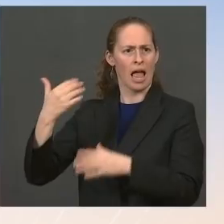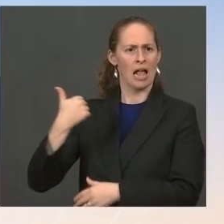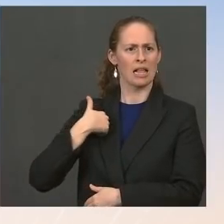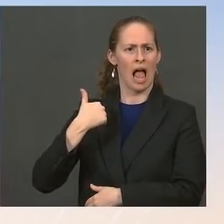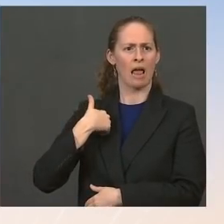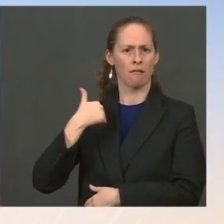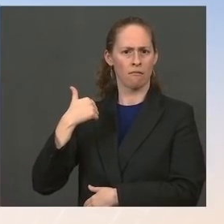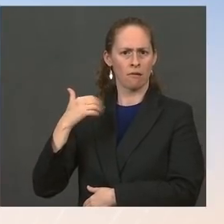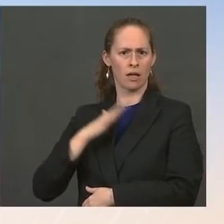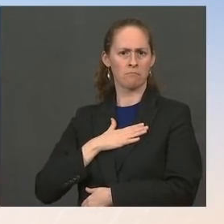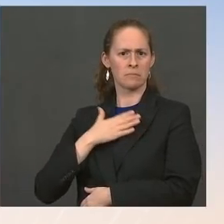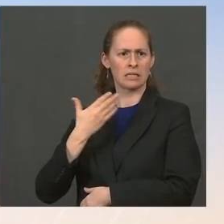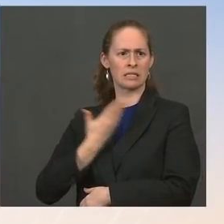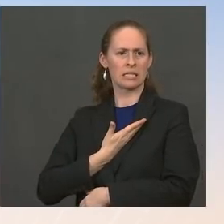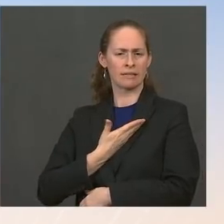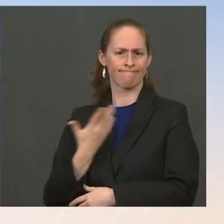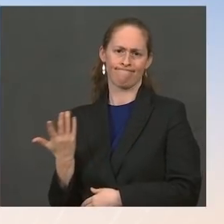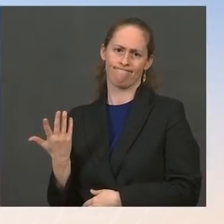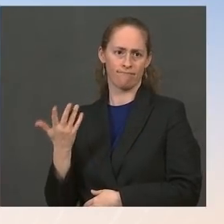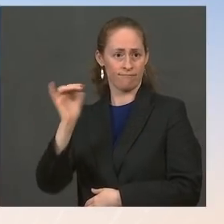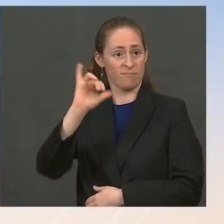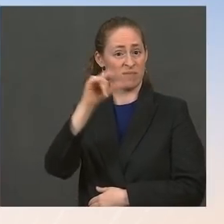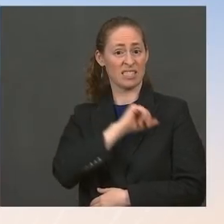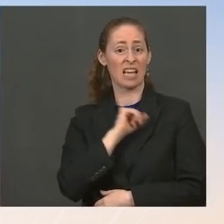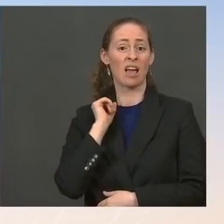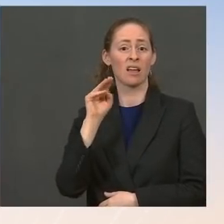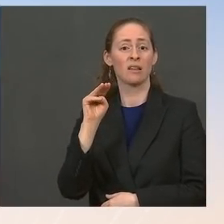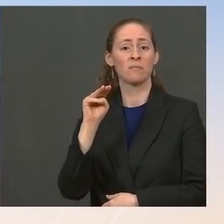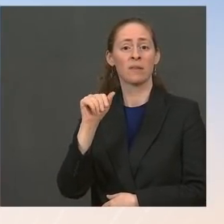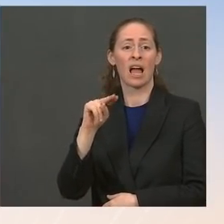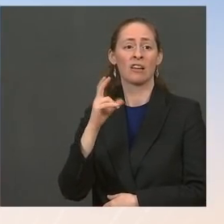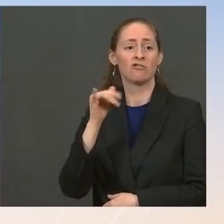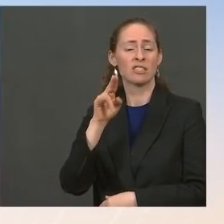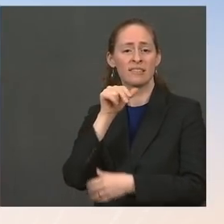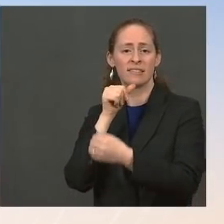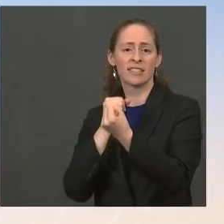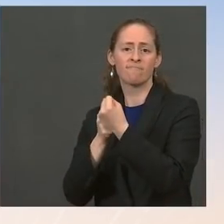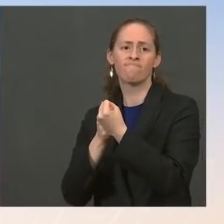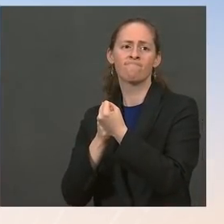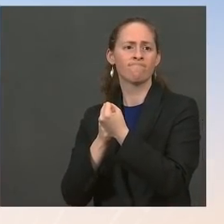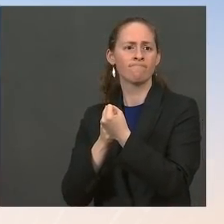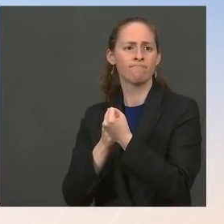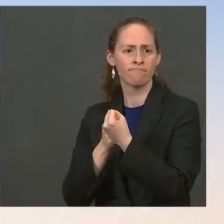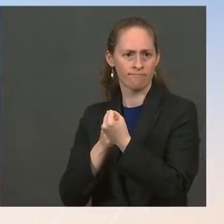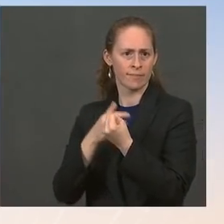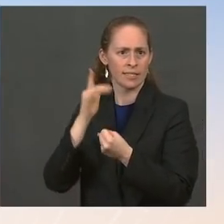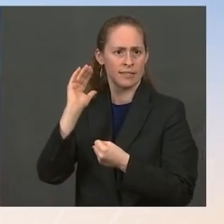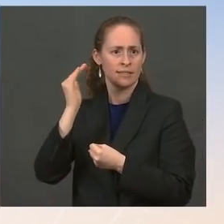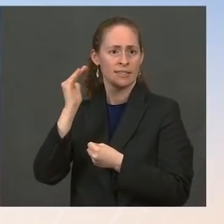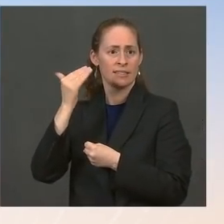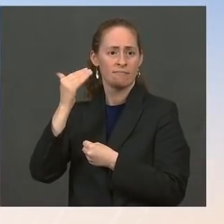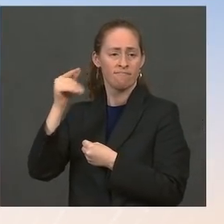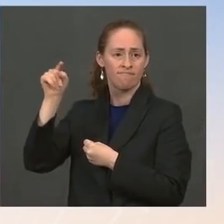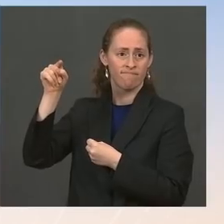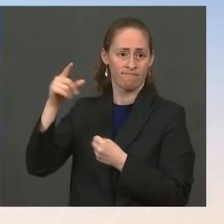that the President's message to the Prime Minister is that it's probably going to drop out of the final version of the bill. Is that sort of an accurate representation